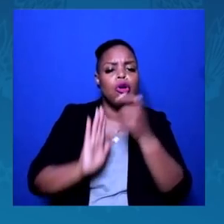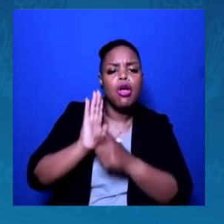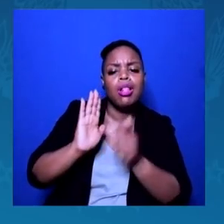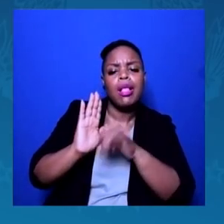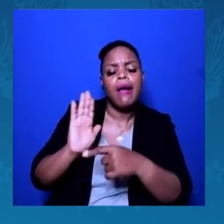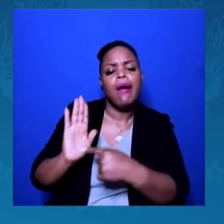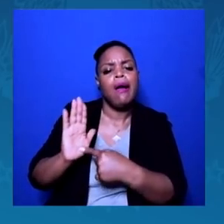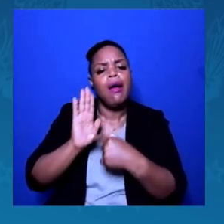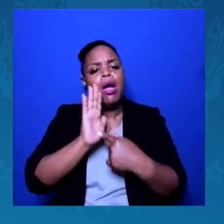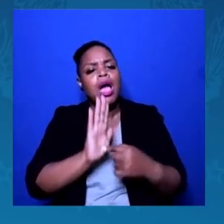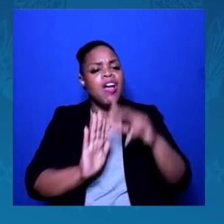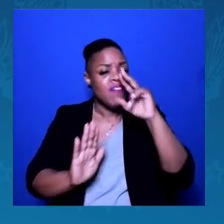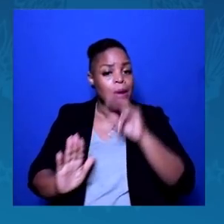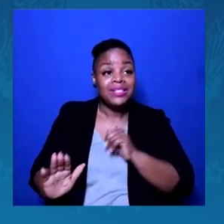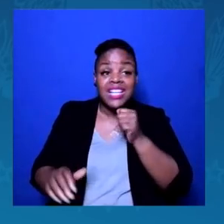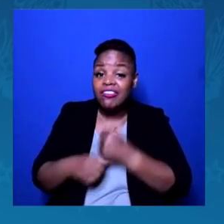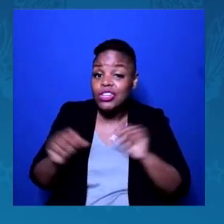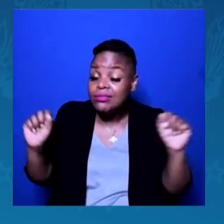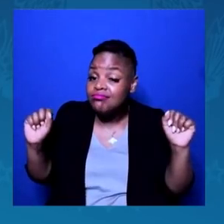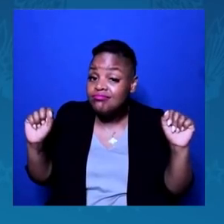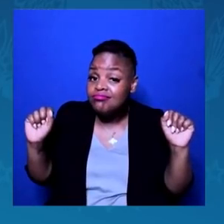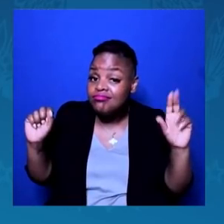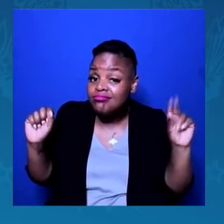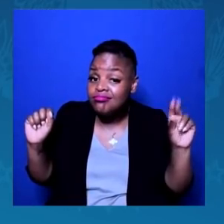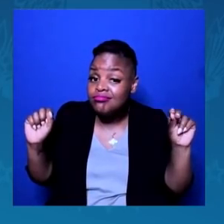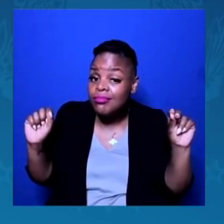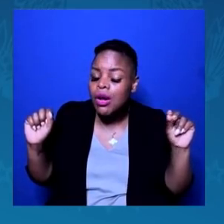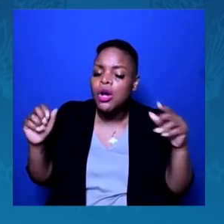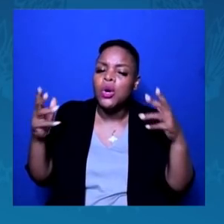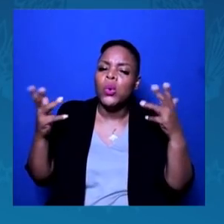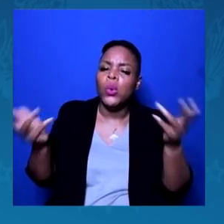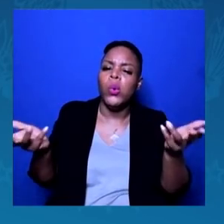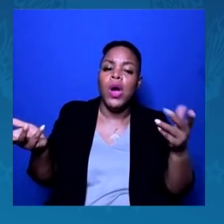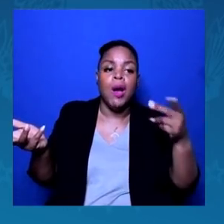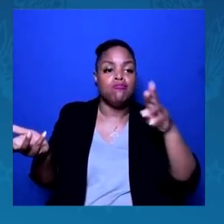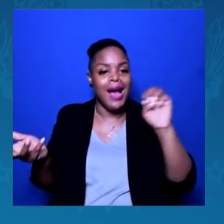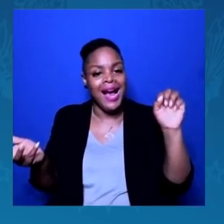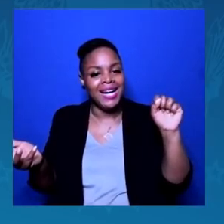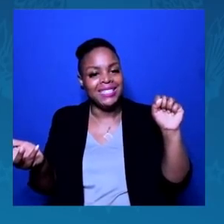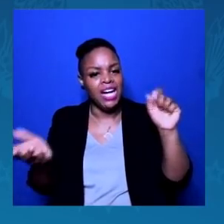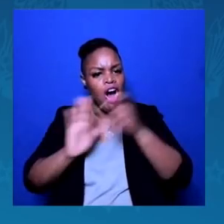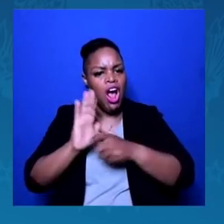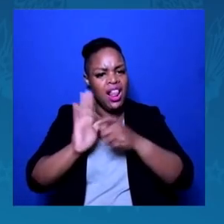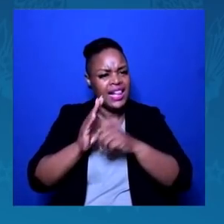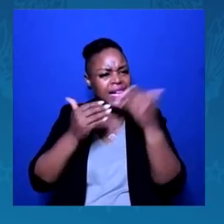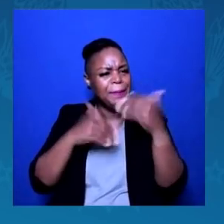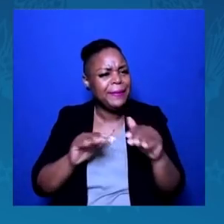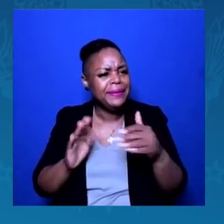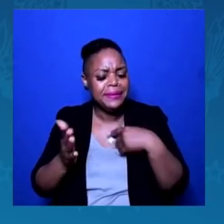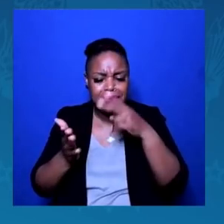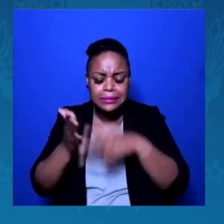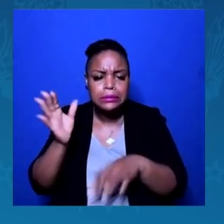and a lack of democracy. So my question for you is, given that Vietnam and China have very similar political systems,